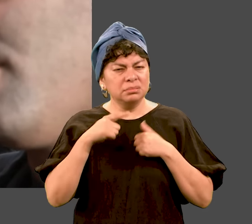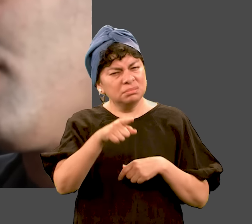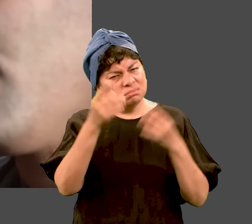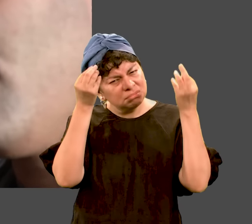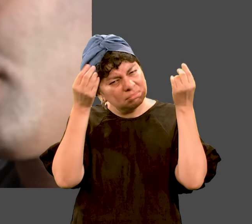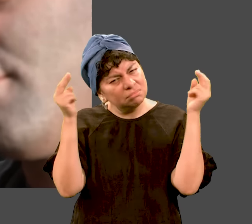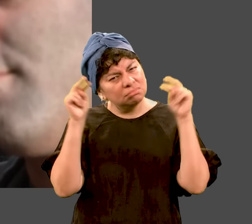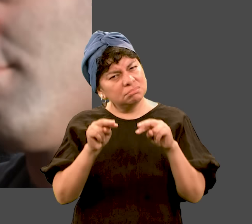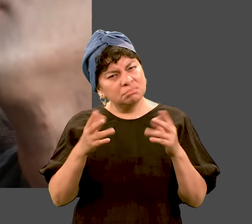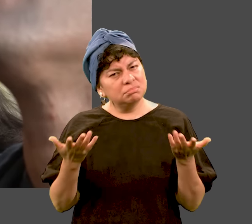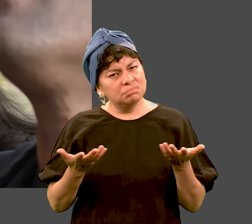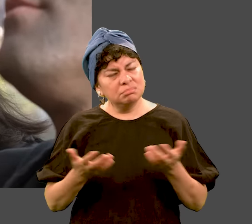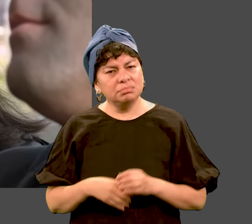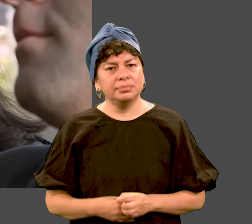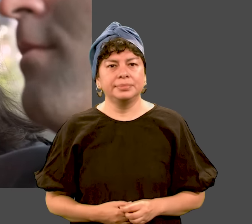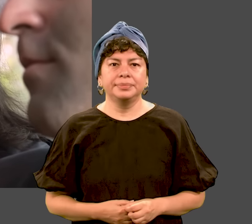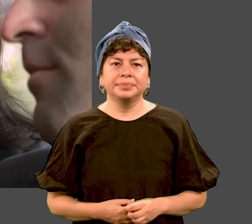What are your thoughts about this?